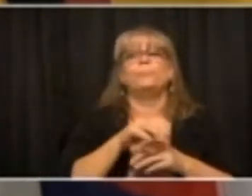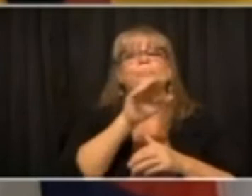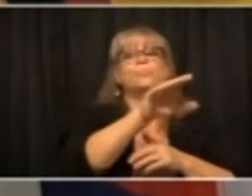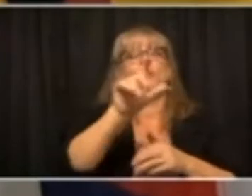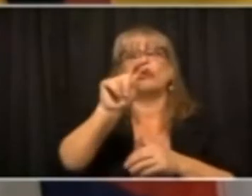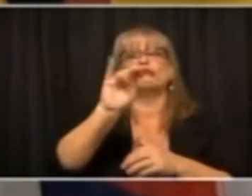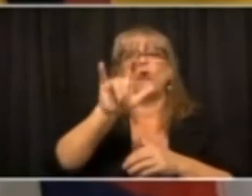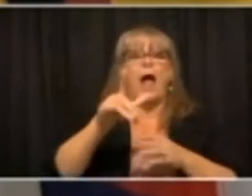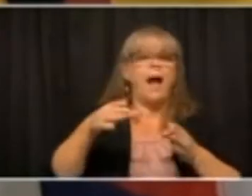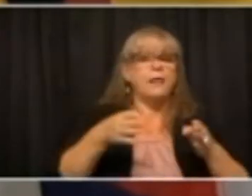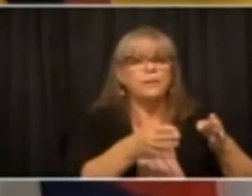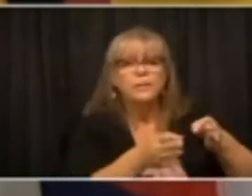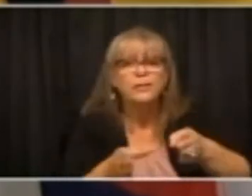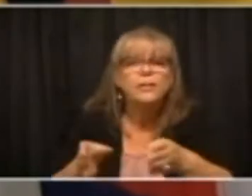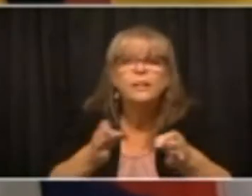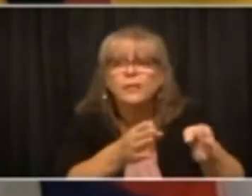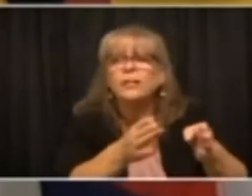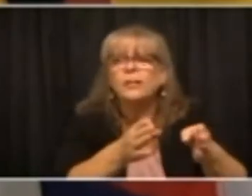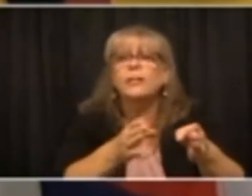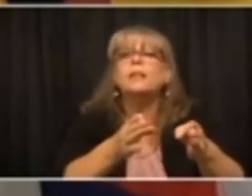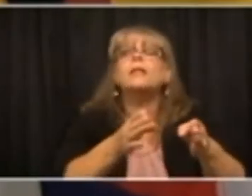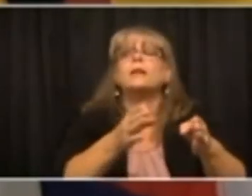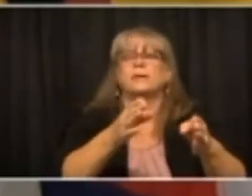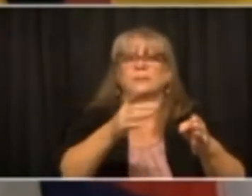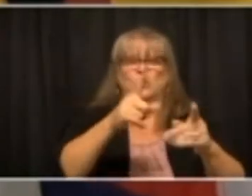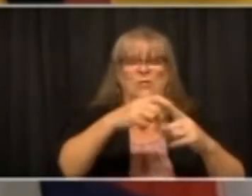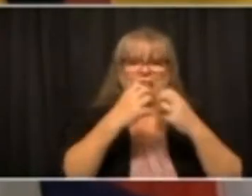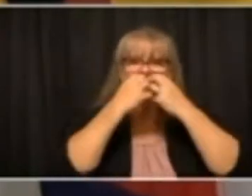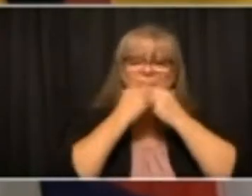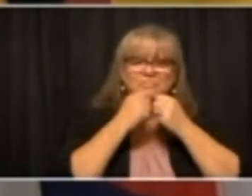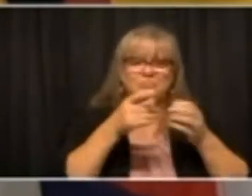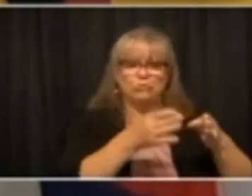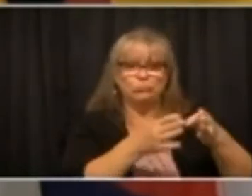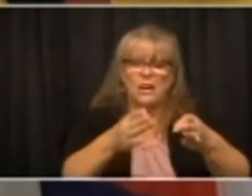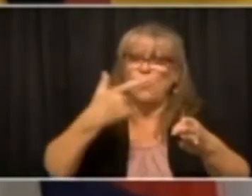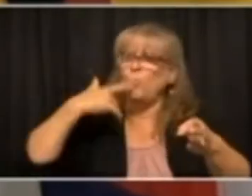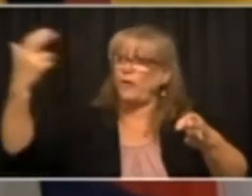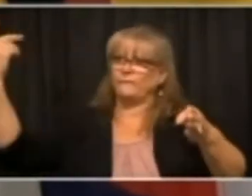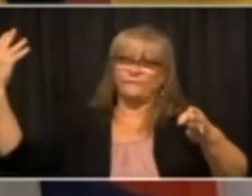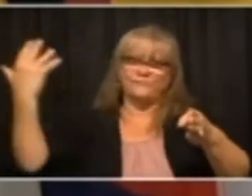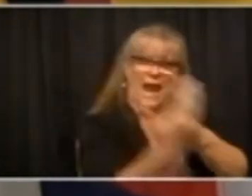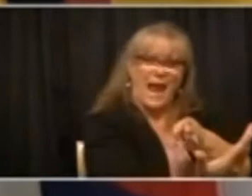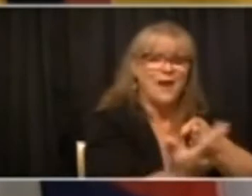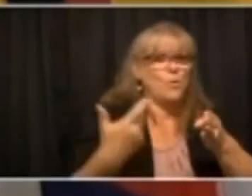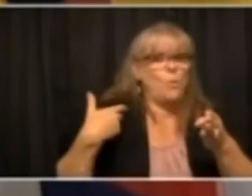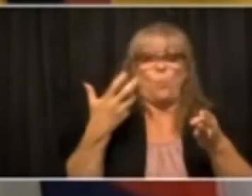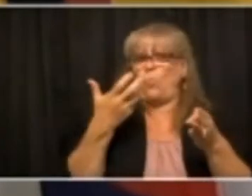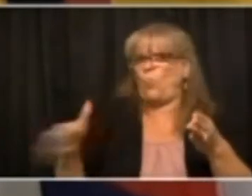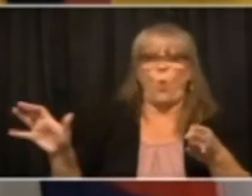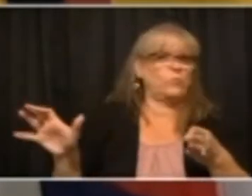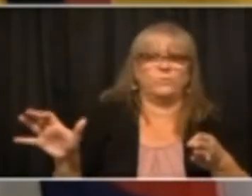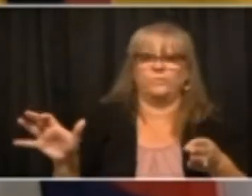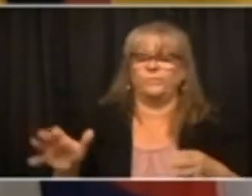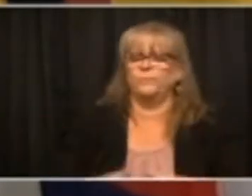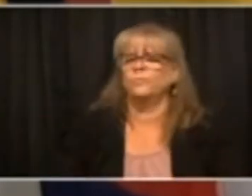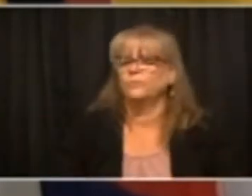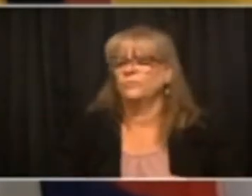buildings there the cameron peak fire 15 miles southeast of red feather lake started last thursday